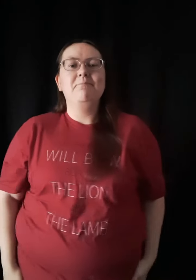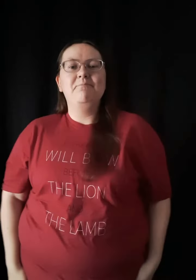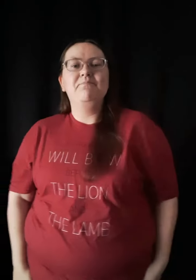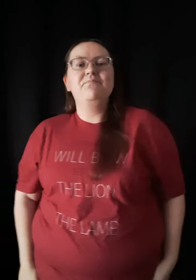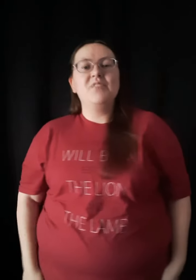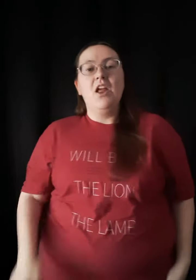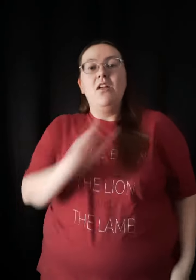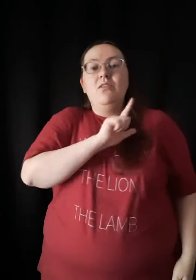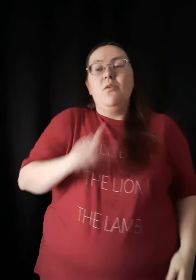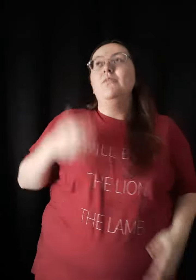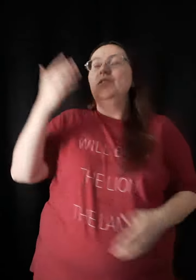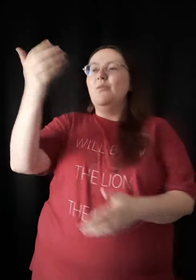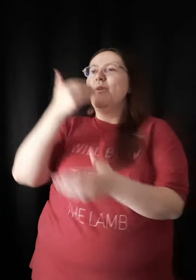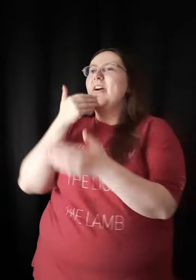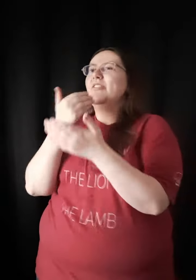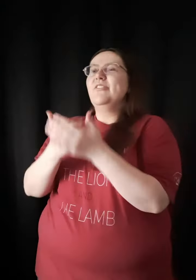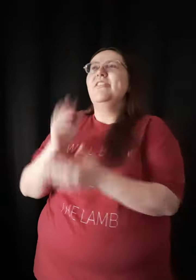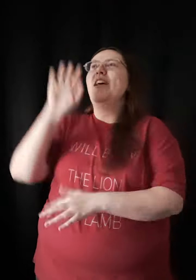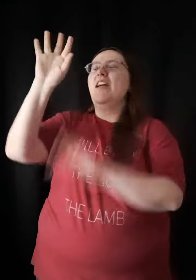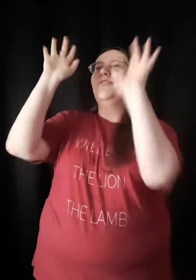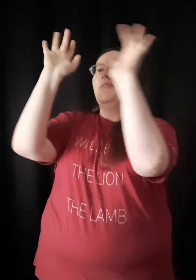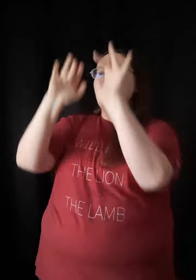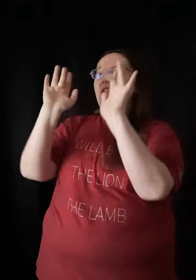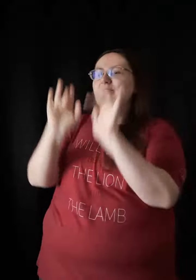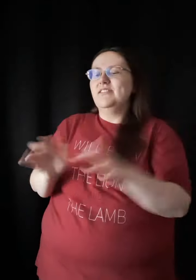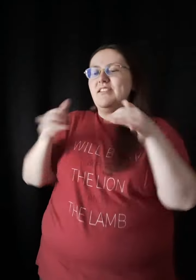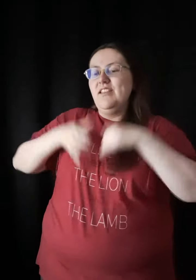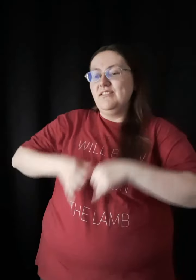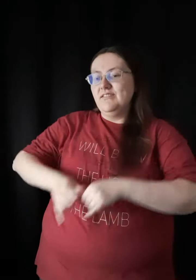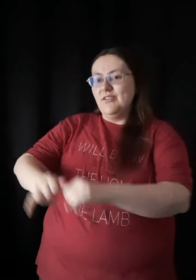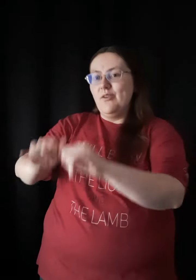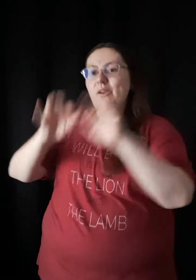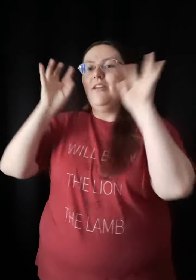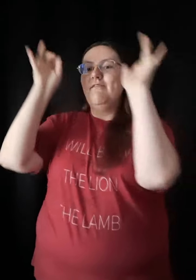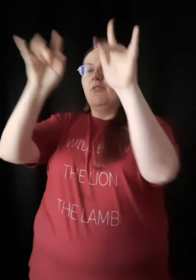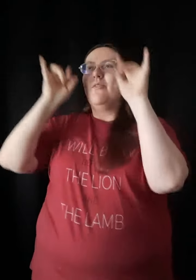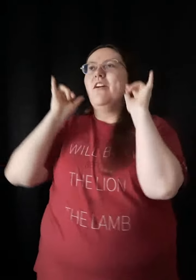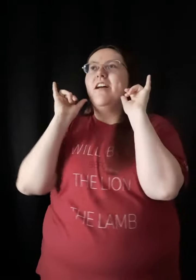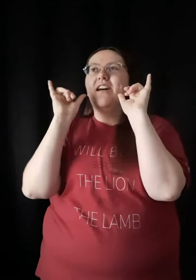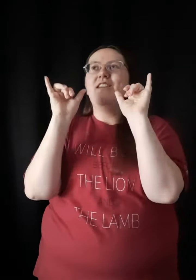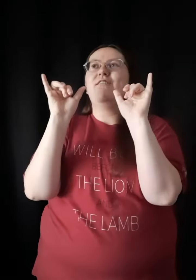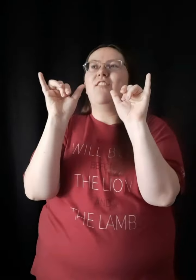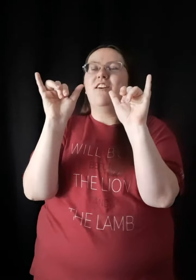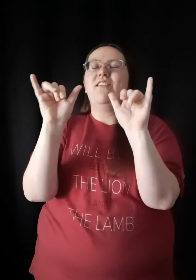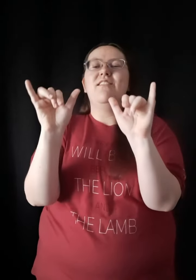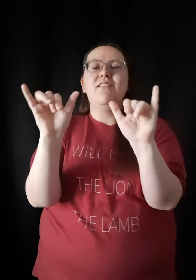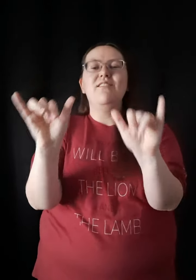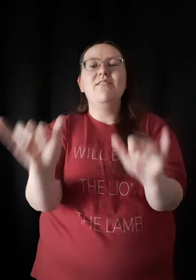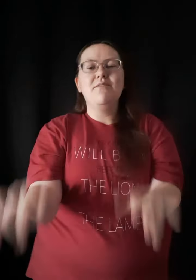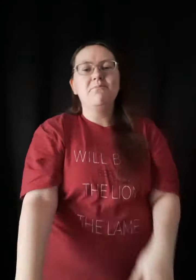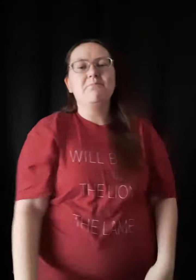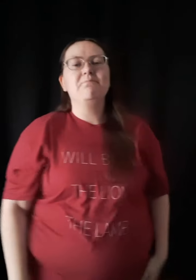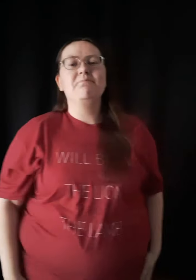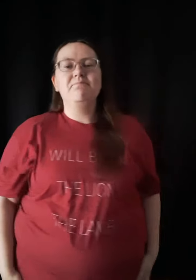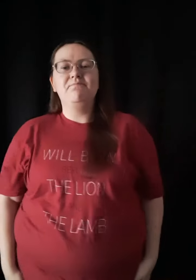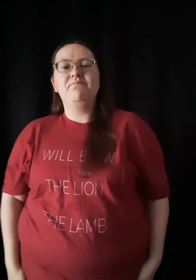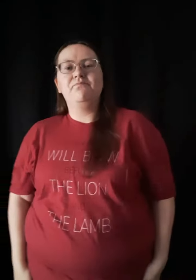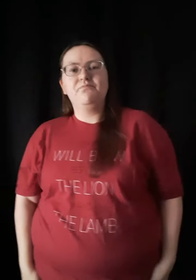Get involved in this. Sing. Lord, You are good and your mercy endureth forever Yes, Lord, yes, Lord